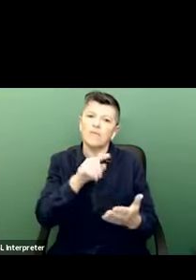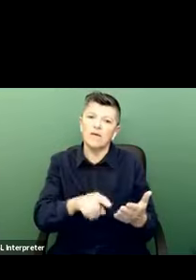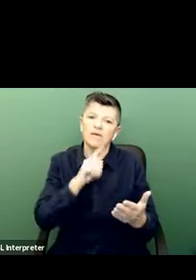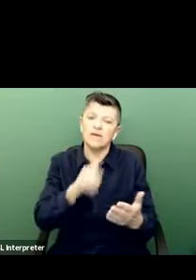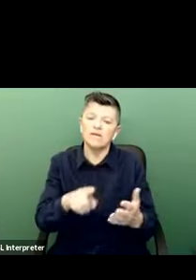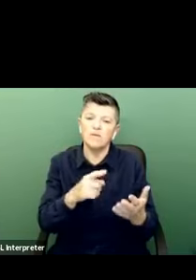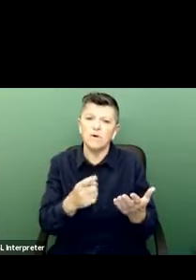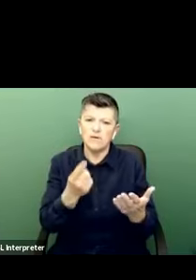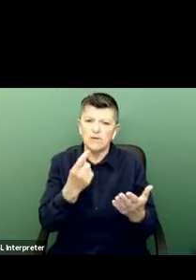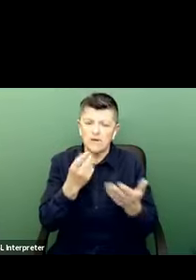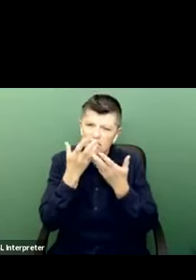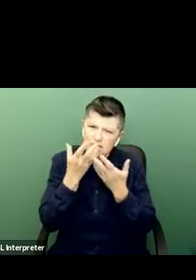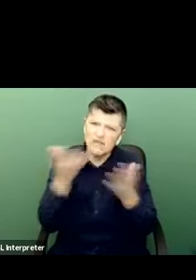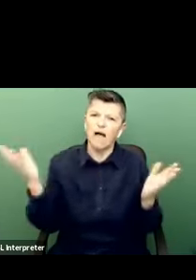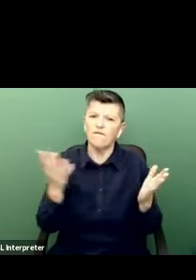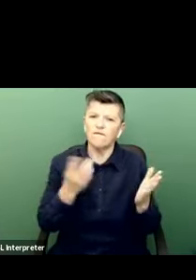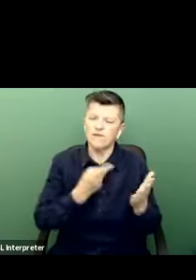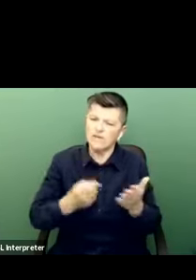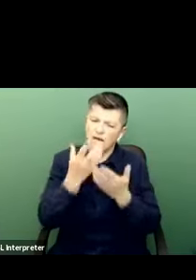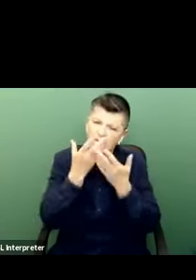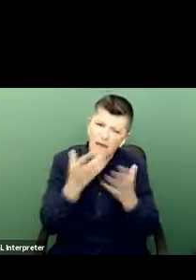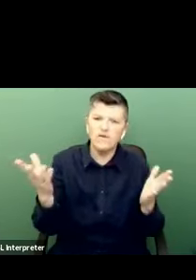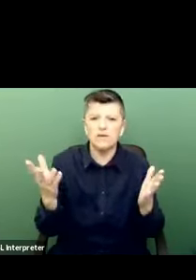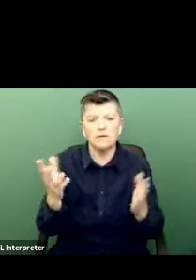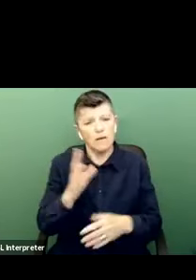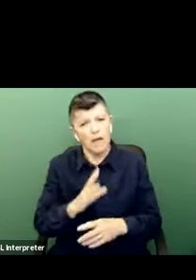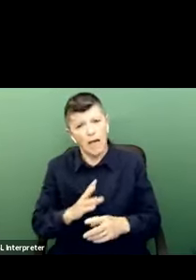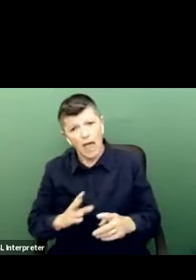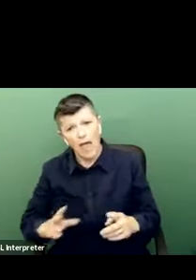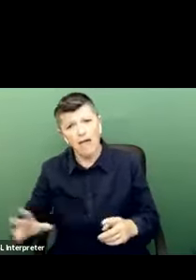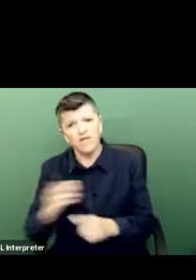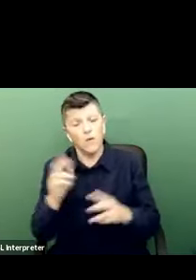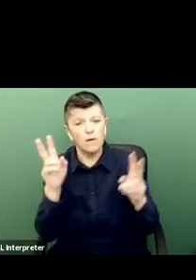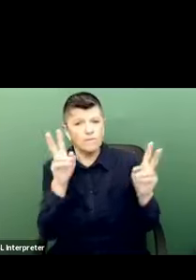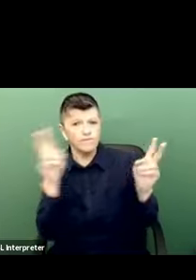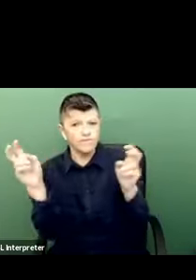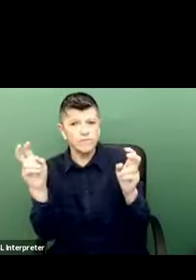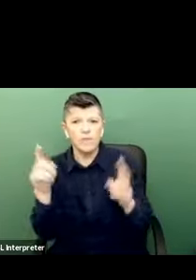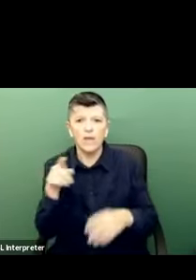people with income and basic facilities of living. Even when the